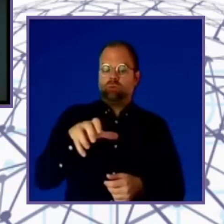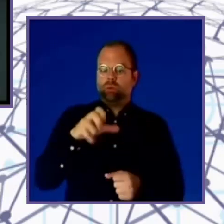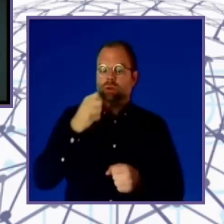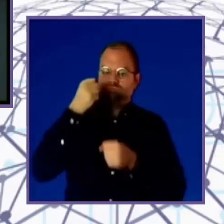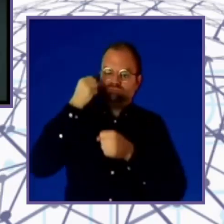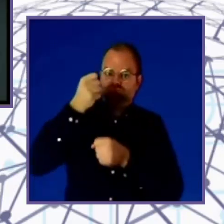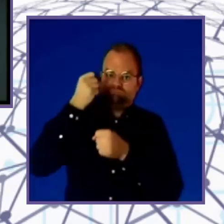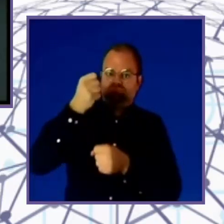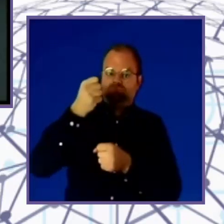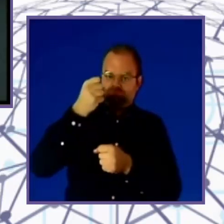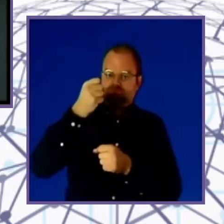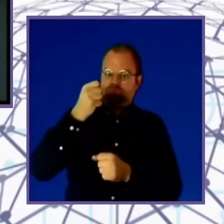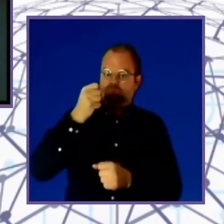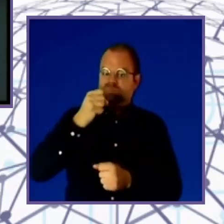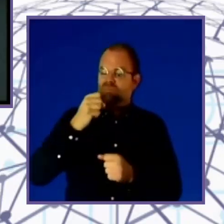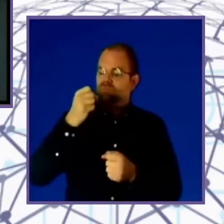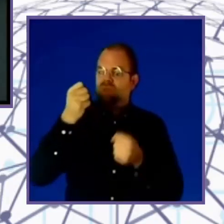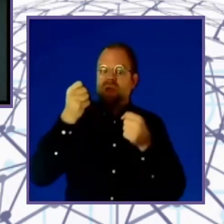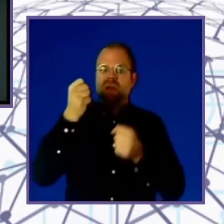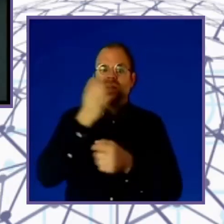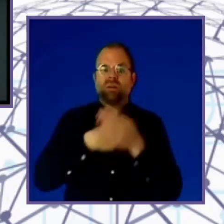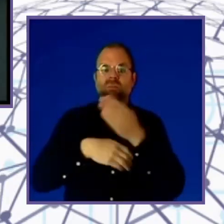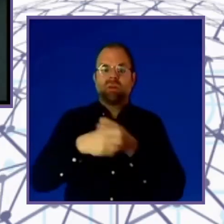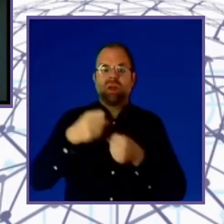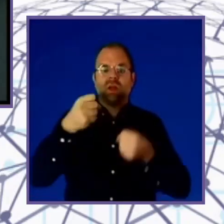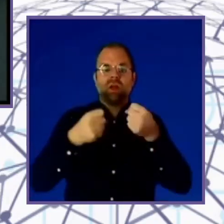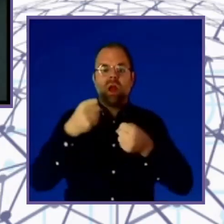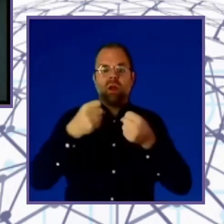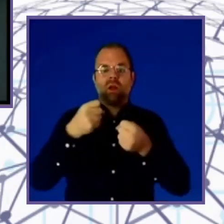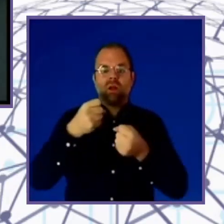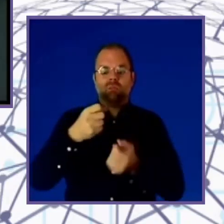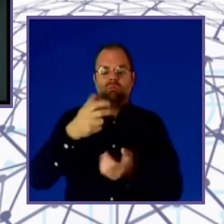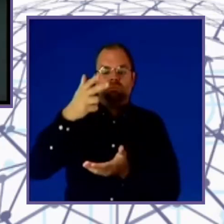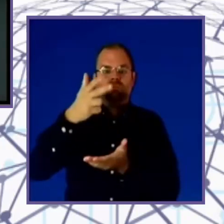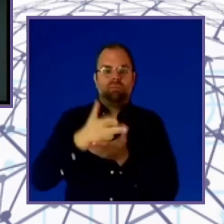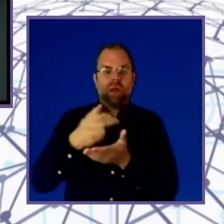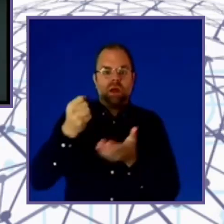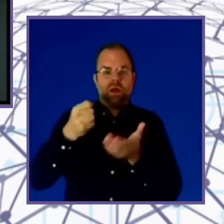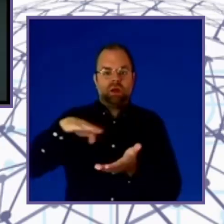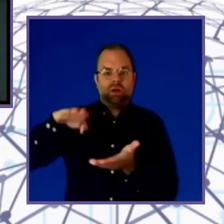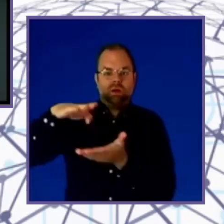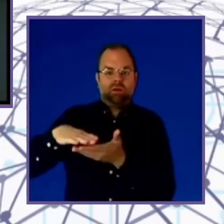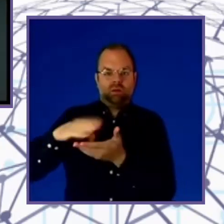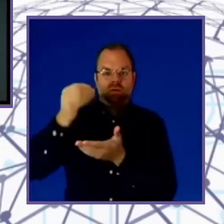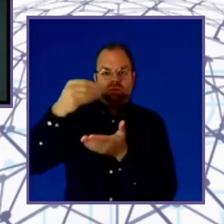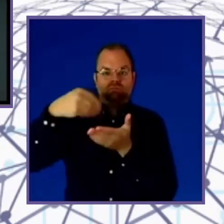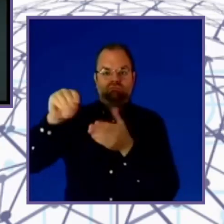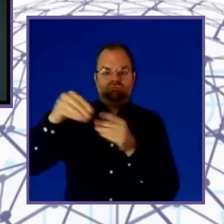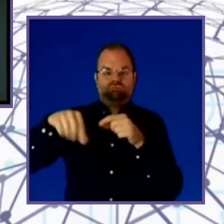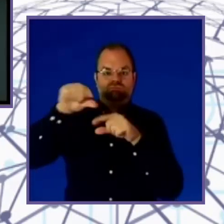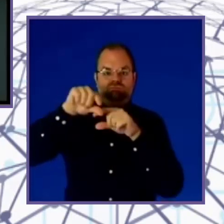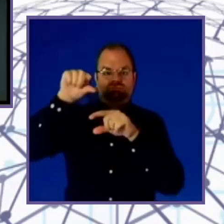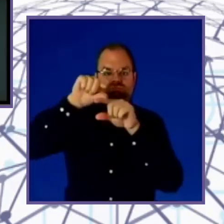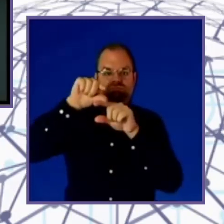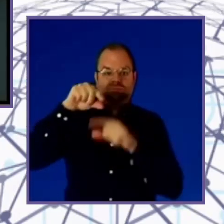quite honestly, I didn't even know how many NHS hospitals were in England. I just had inspiration